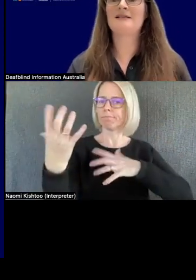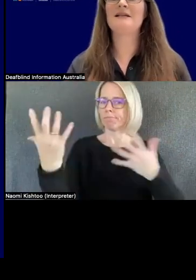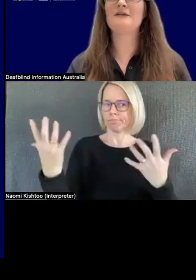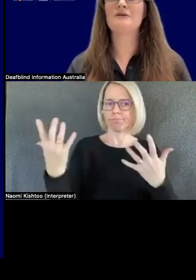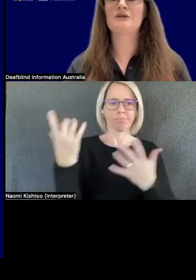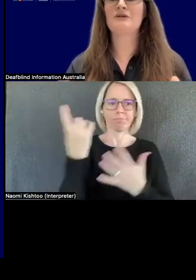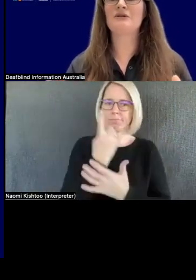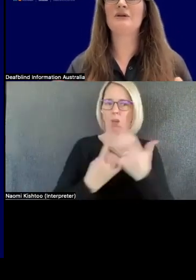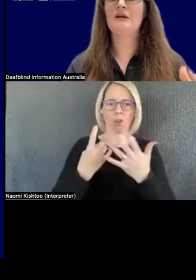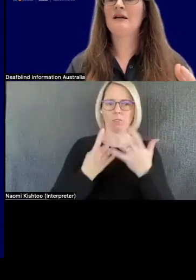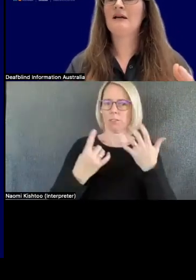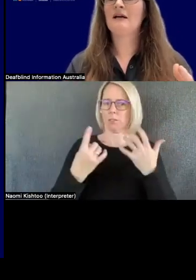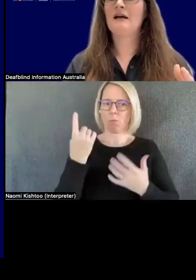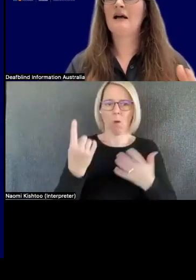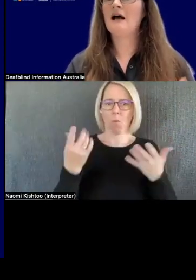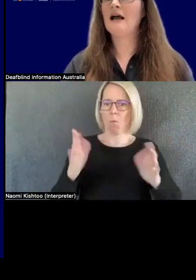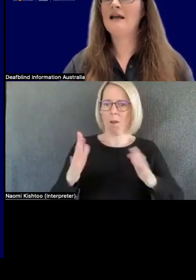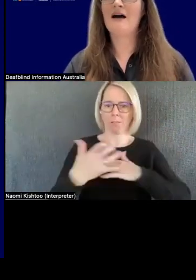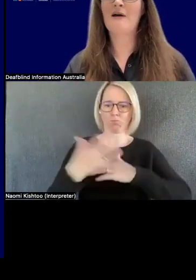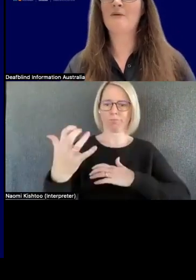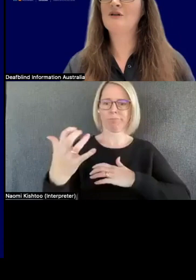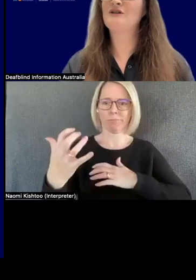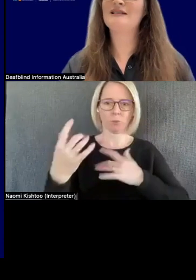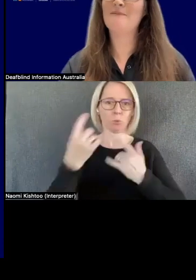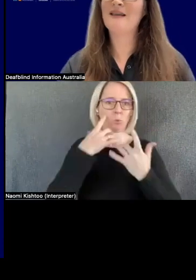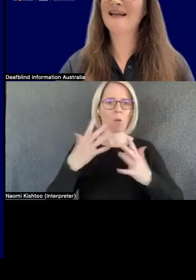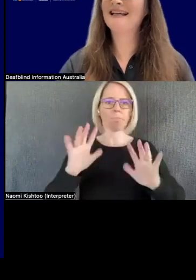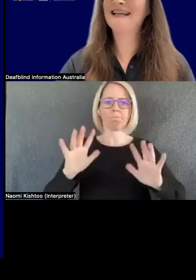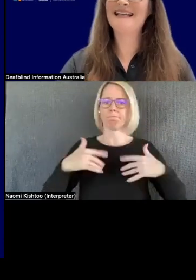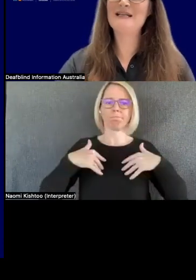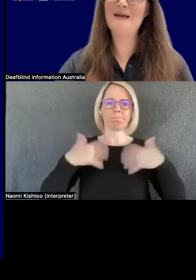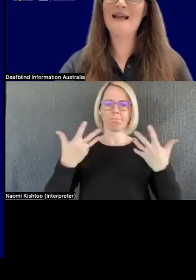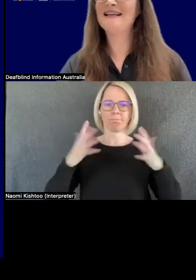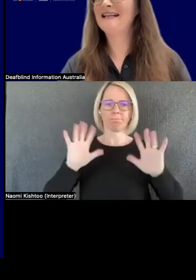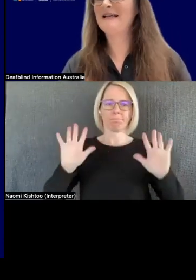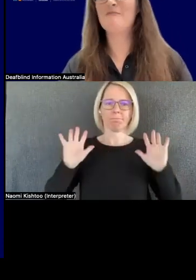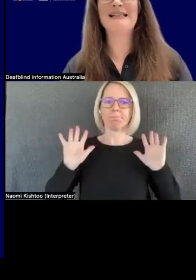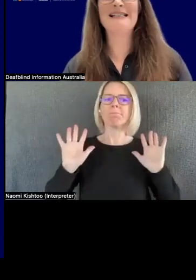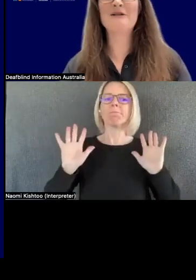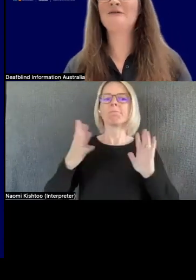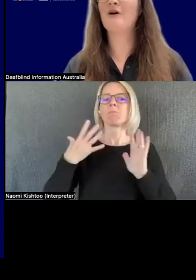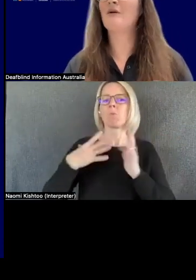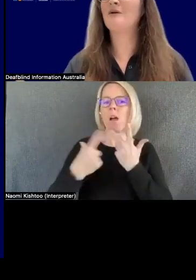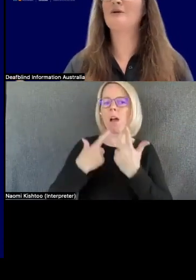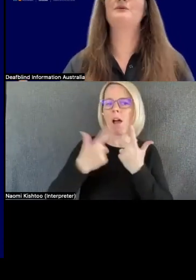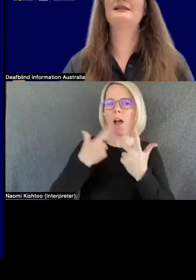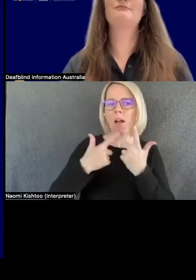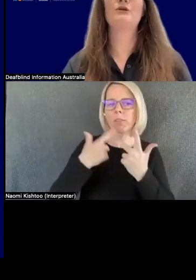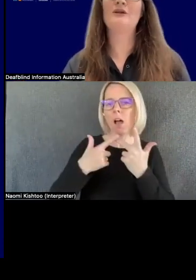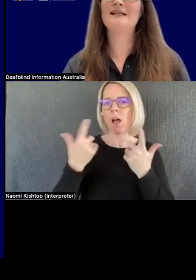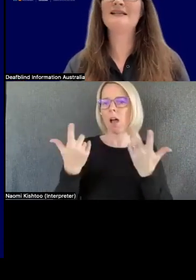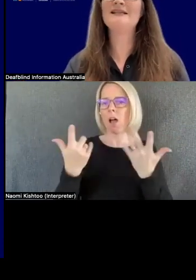as a signal to either “I want to do something independently myself” or “I want to explore this,